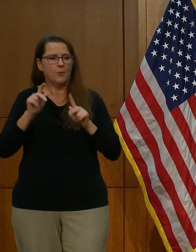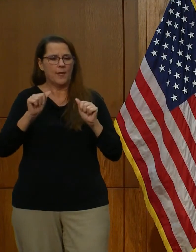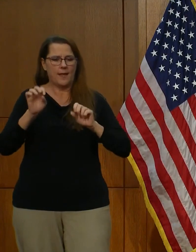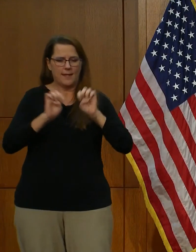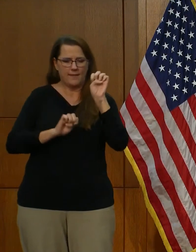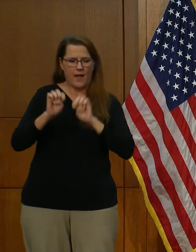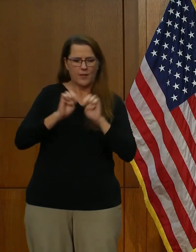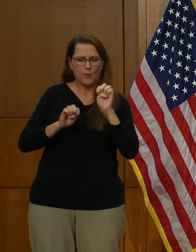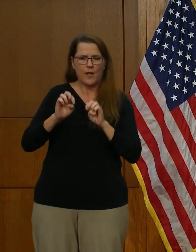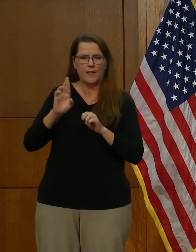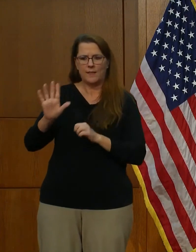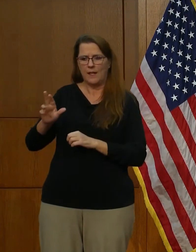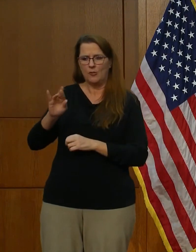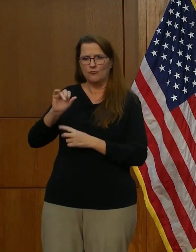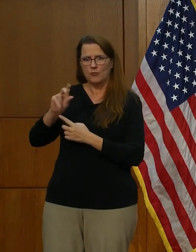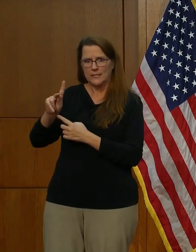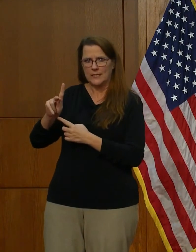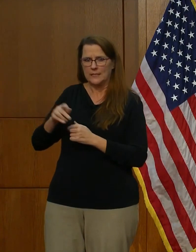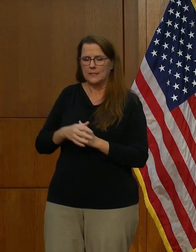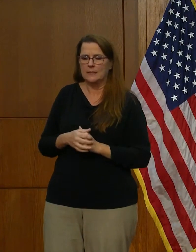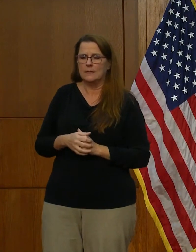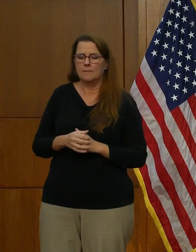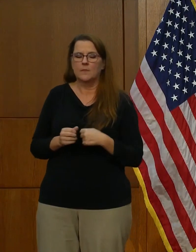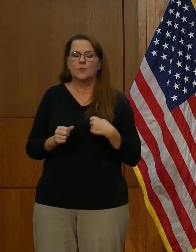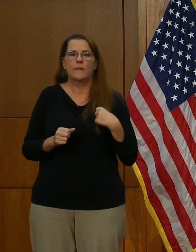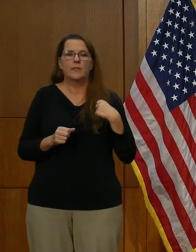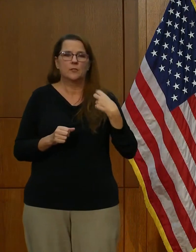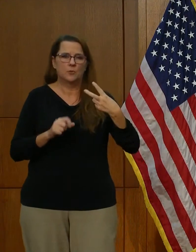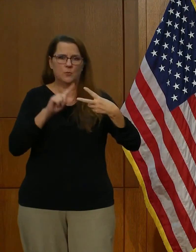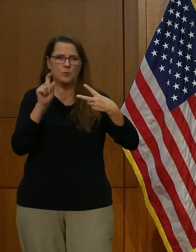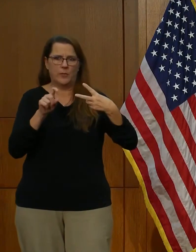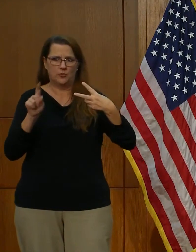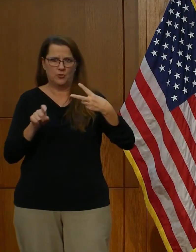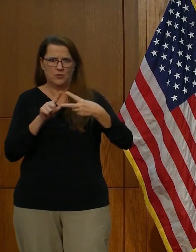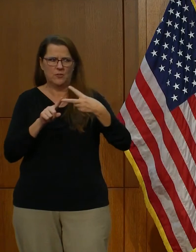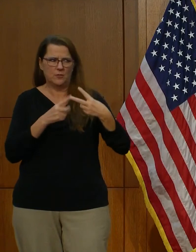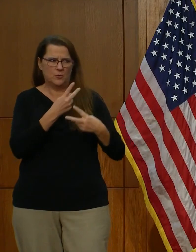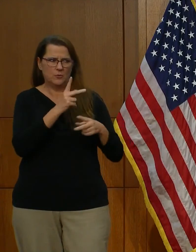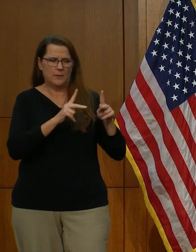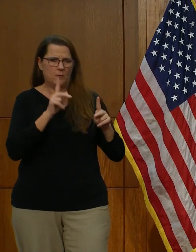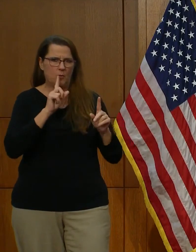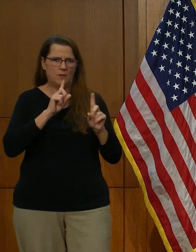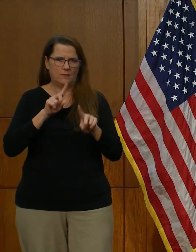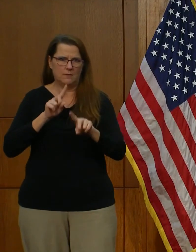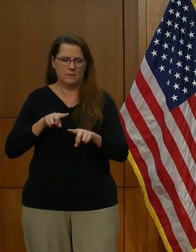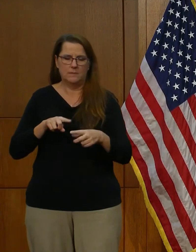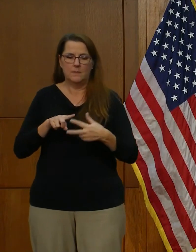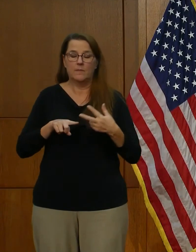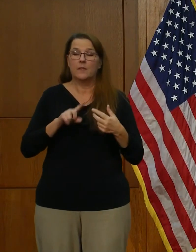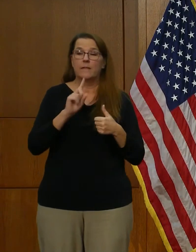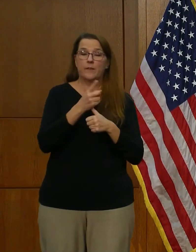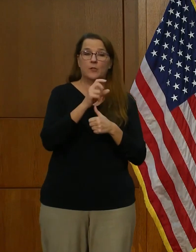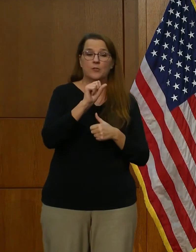THIS RISK. YES, THANK YOU TO I THINK TWO QUESTIONS. I'M GONNA